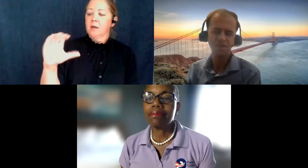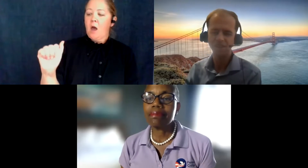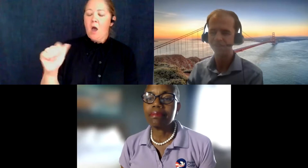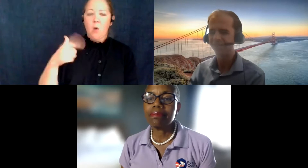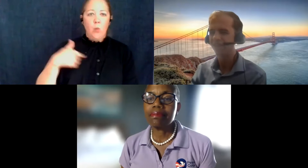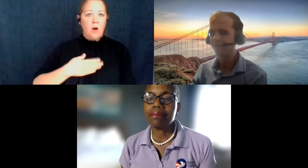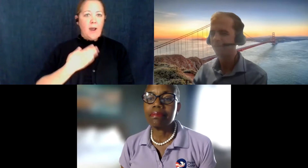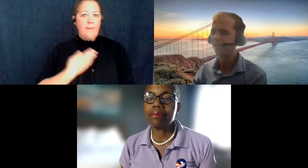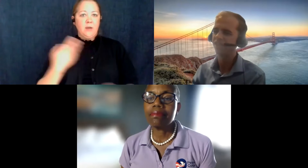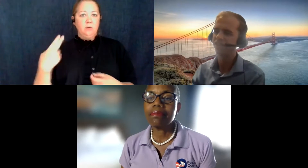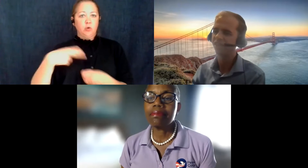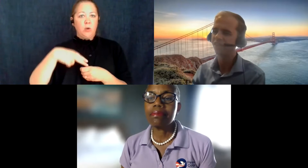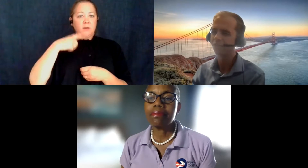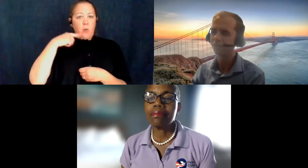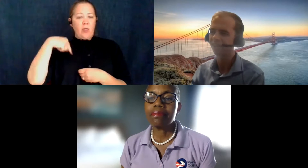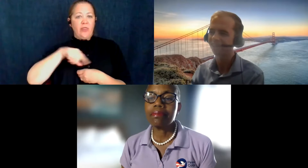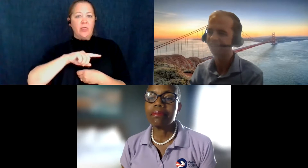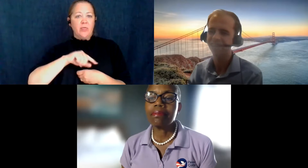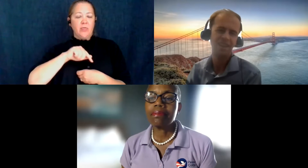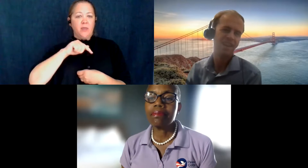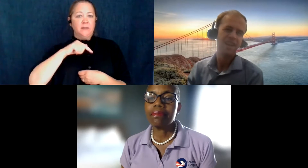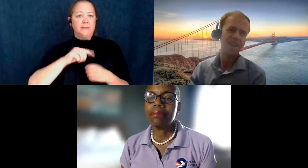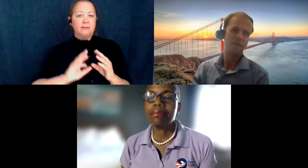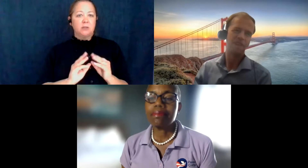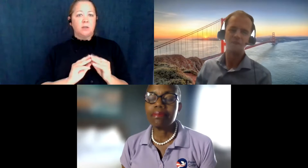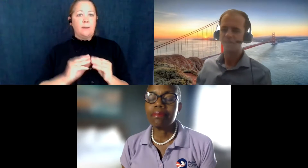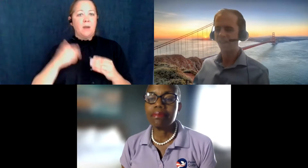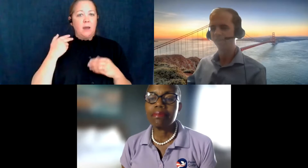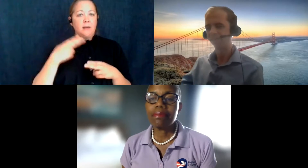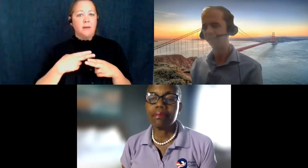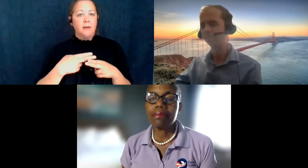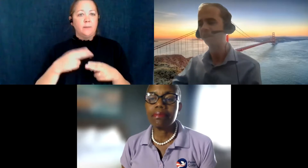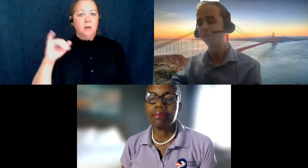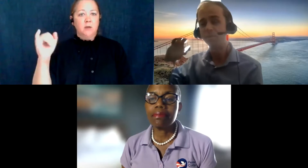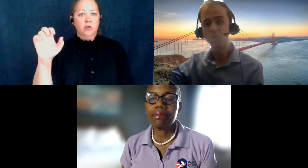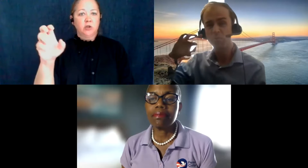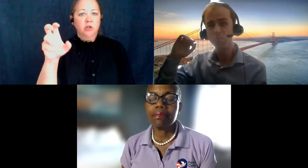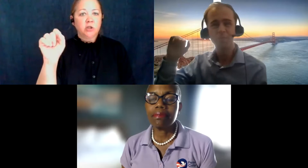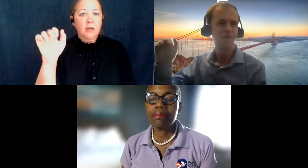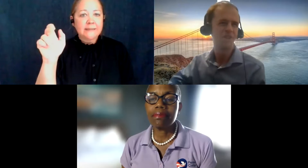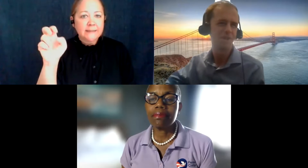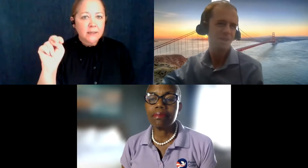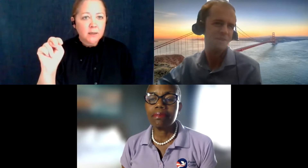session. I am Justin Harford and I'm the National Clearinghouse - I am the project coordinator of